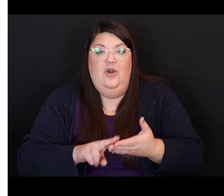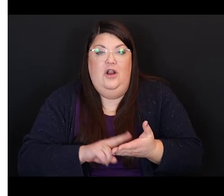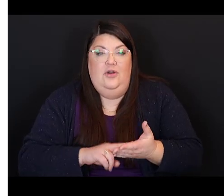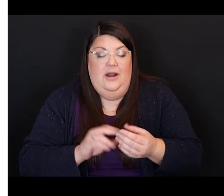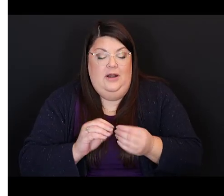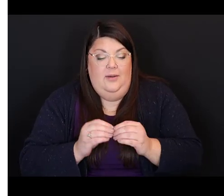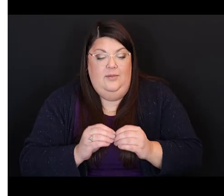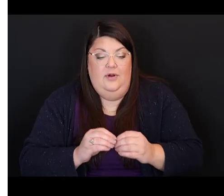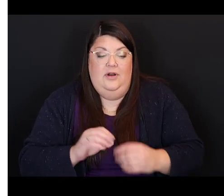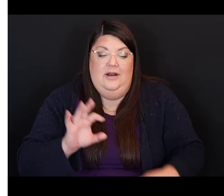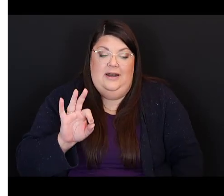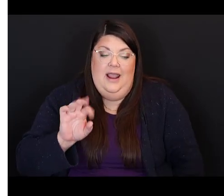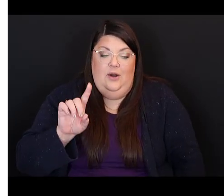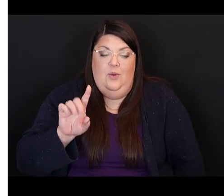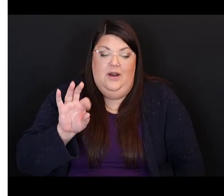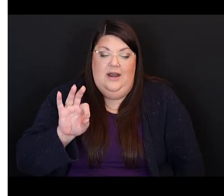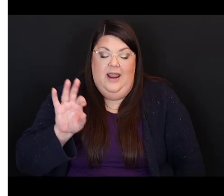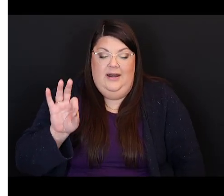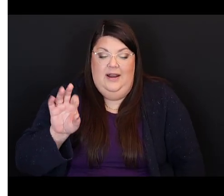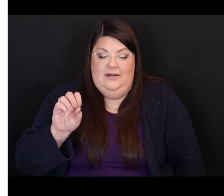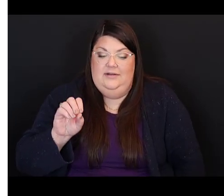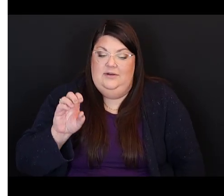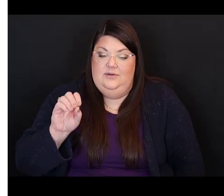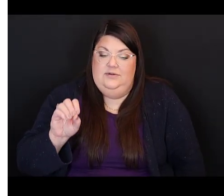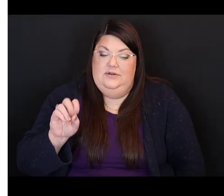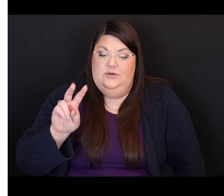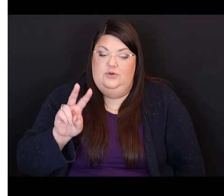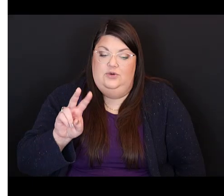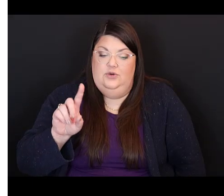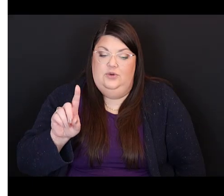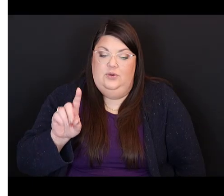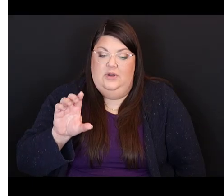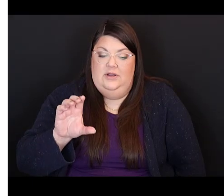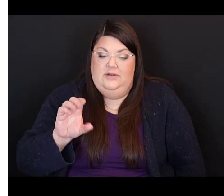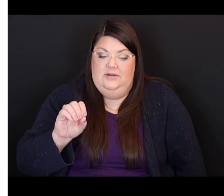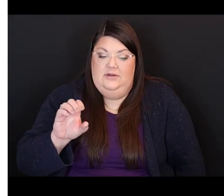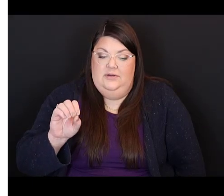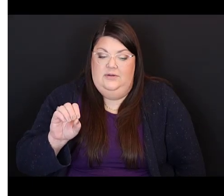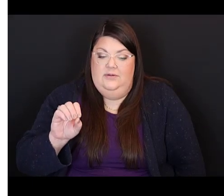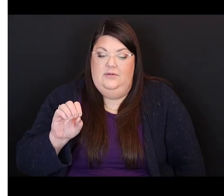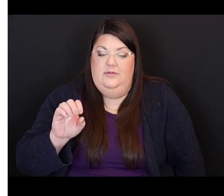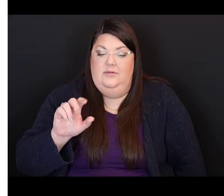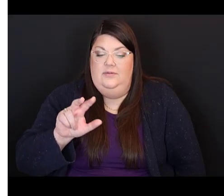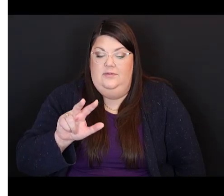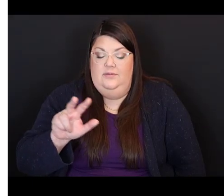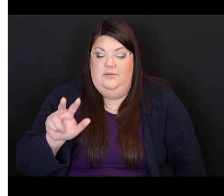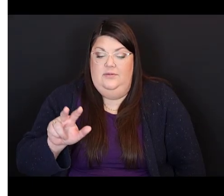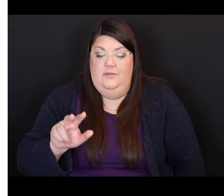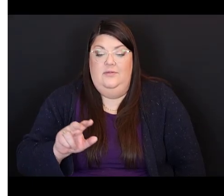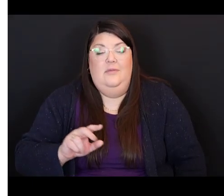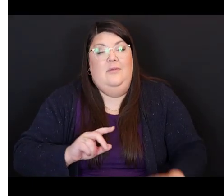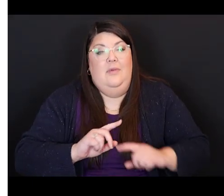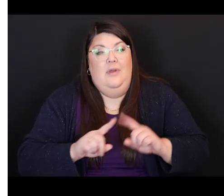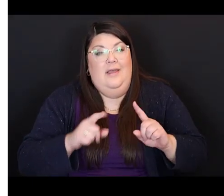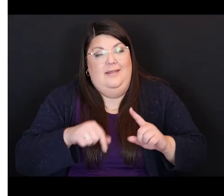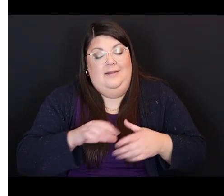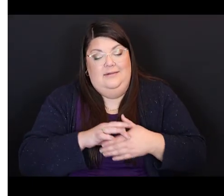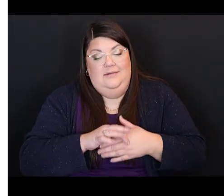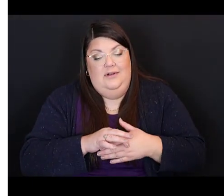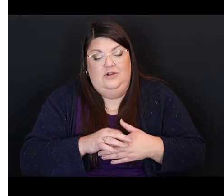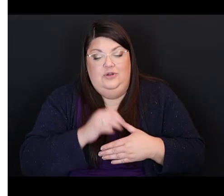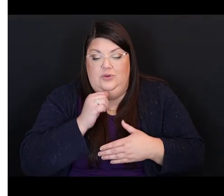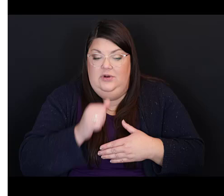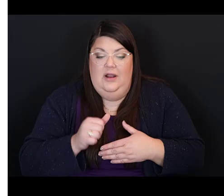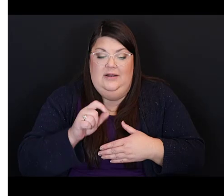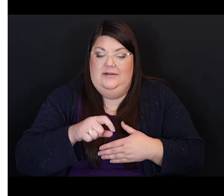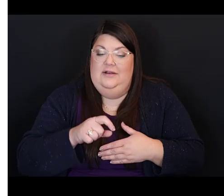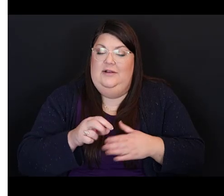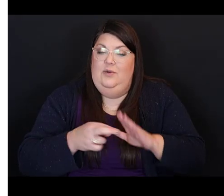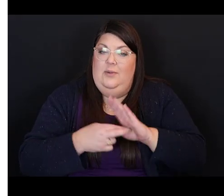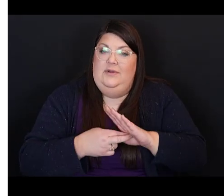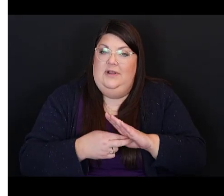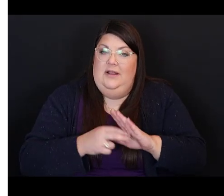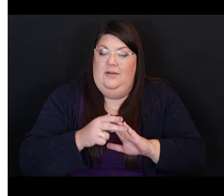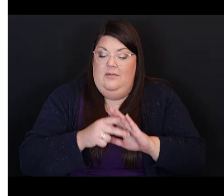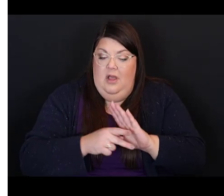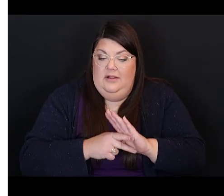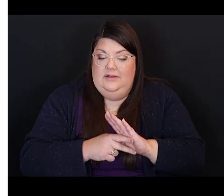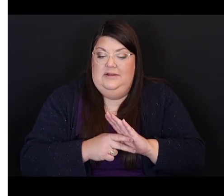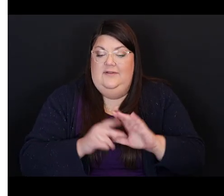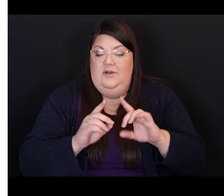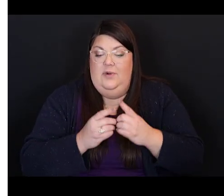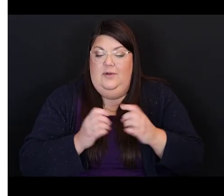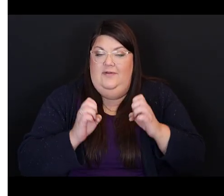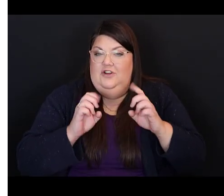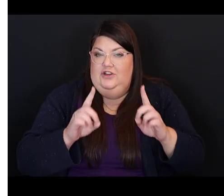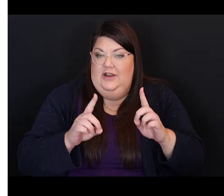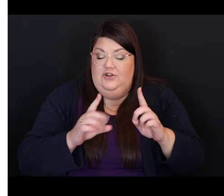contract number 91990021C0033. However, these contents do not necessarily represent the policy